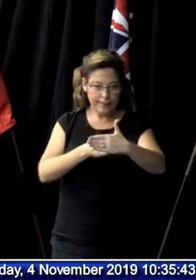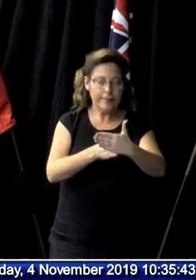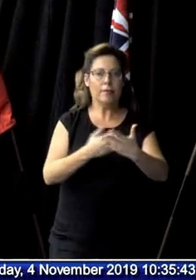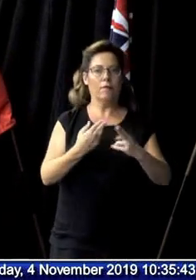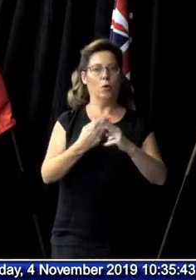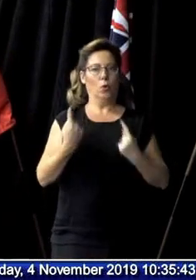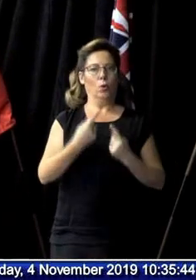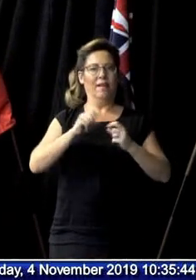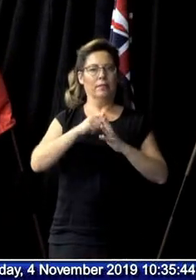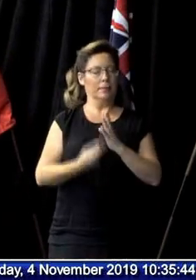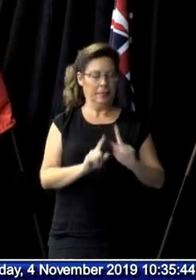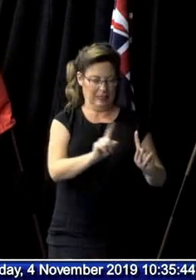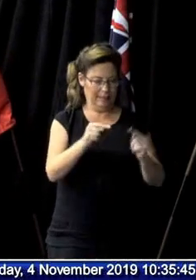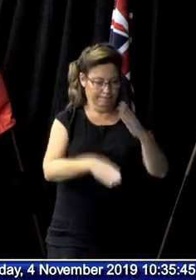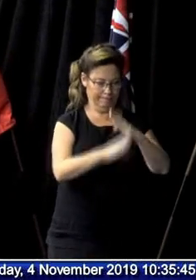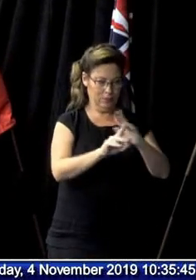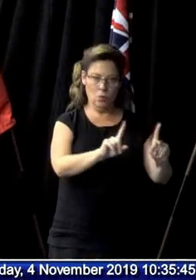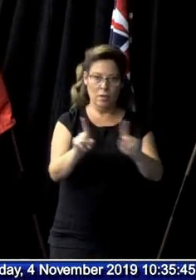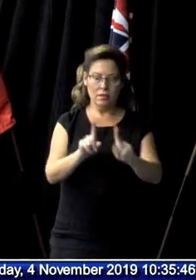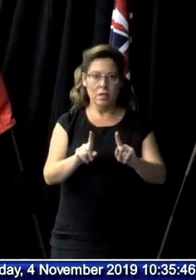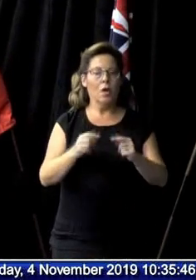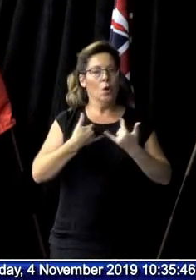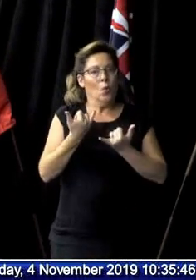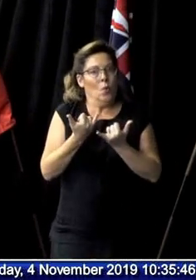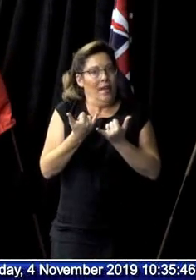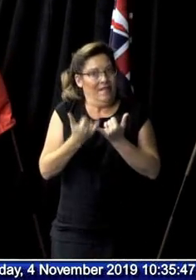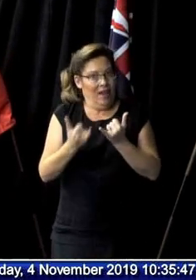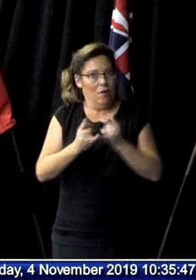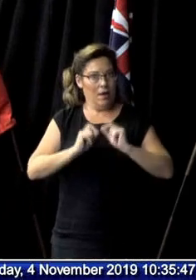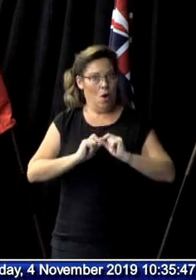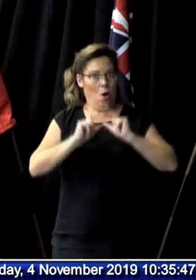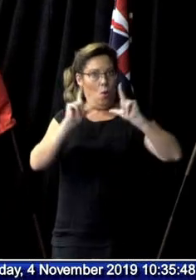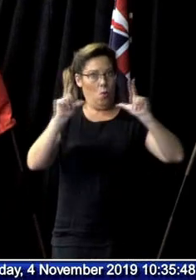We are acutely aware of the dangers of inquiring into particular areas without